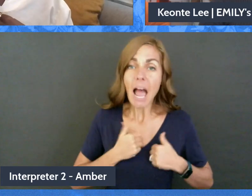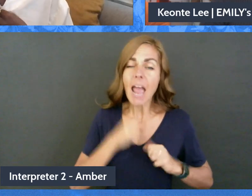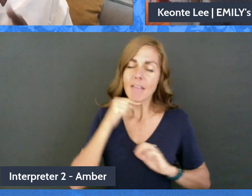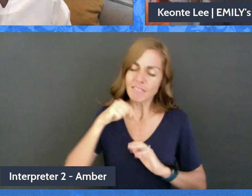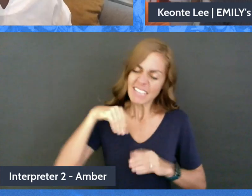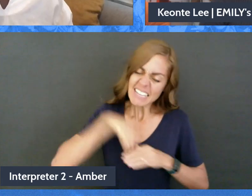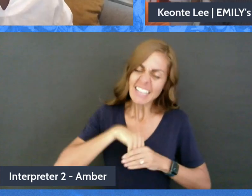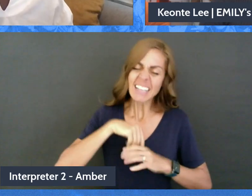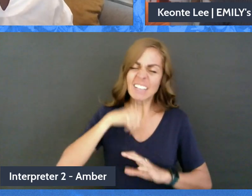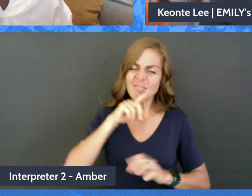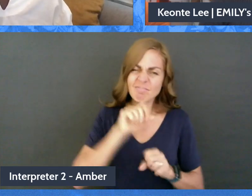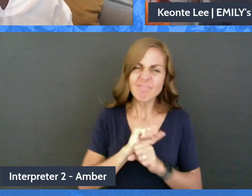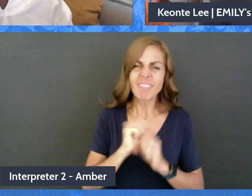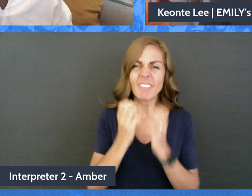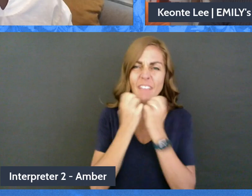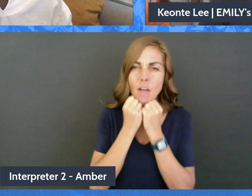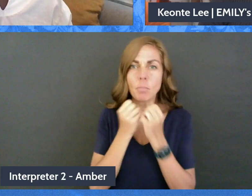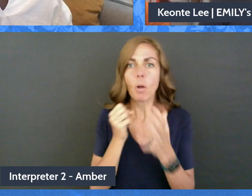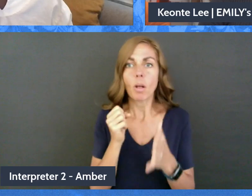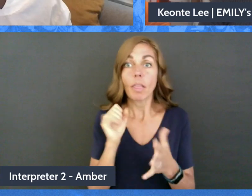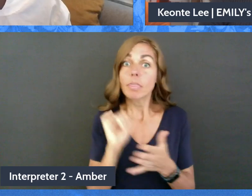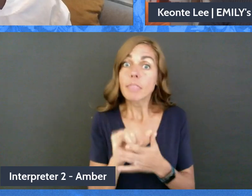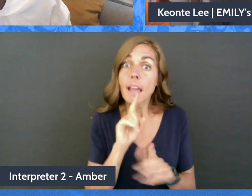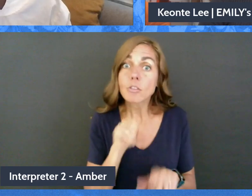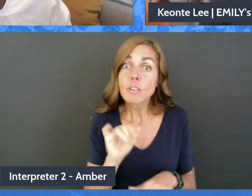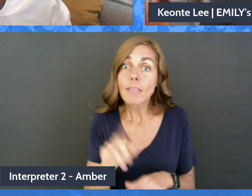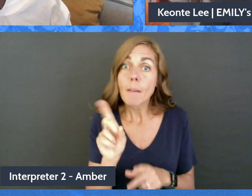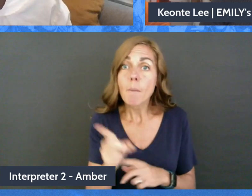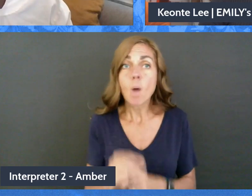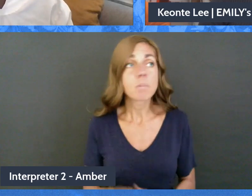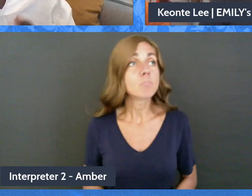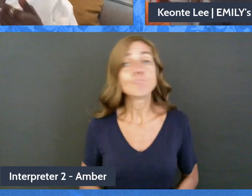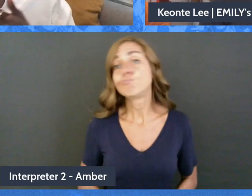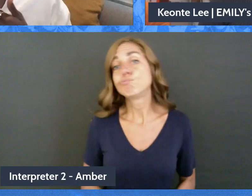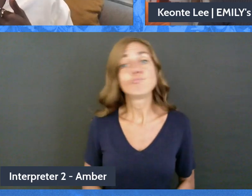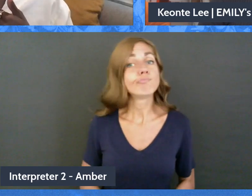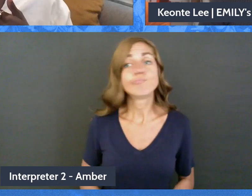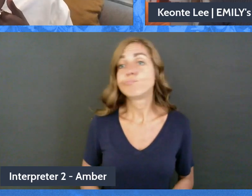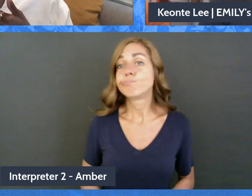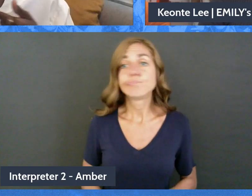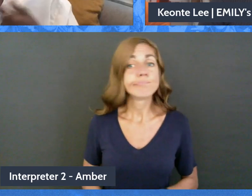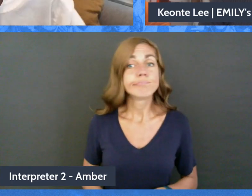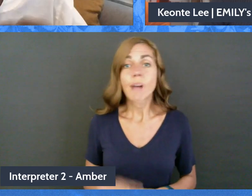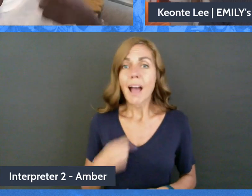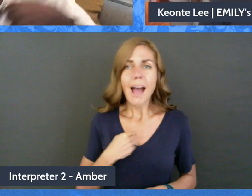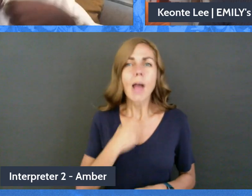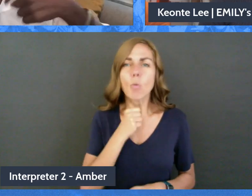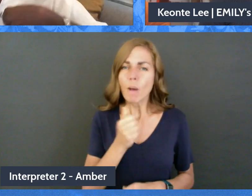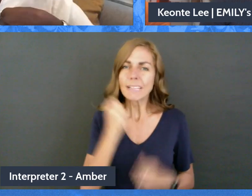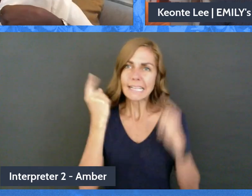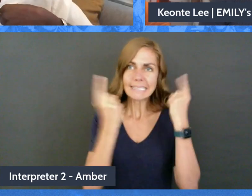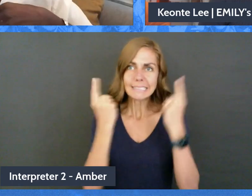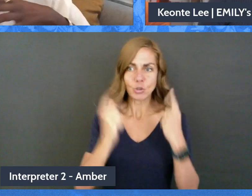And the answer in that moment was actually no. That I wasn't actually considering myself